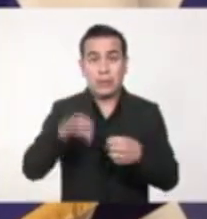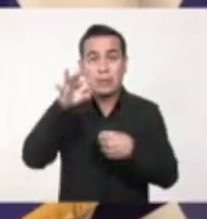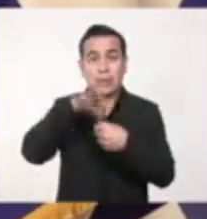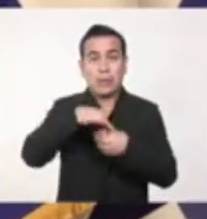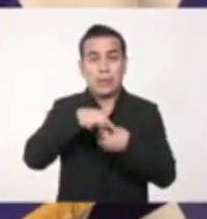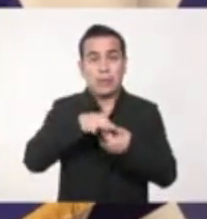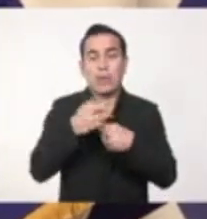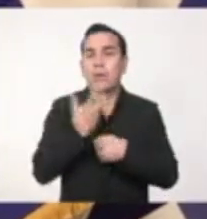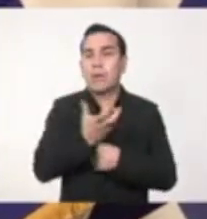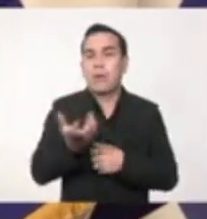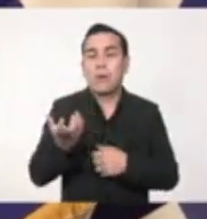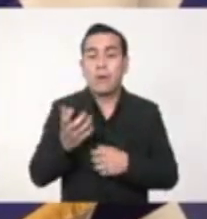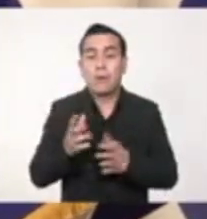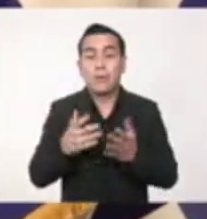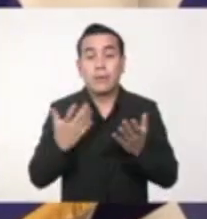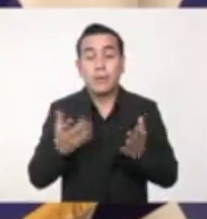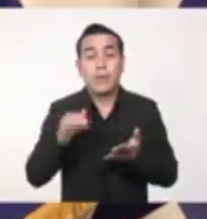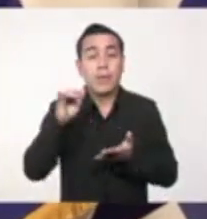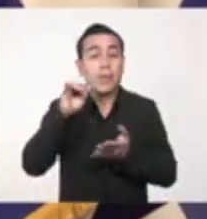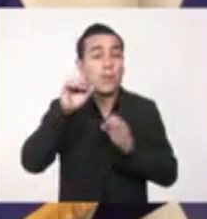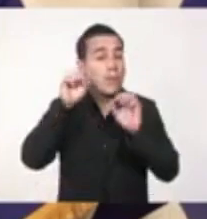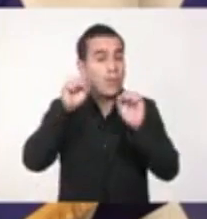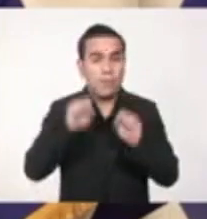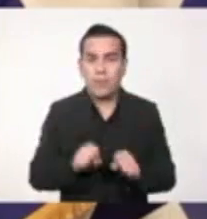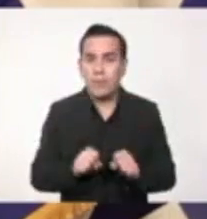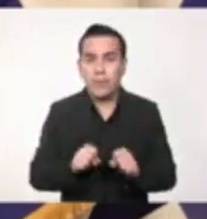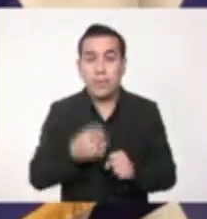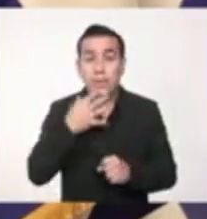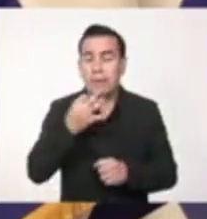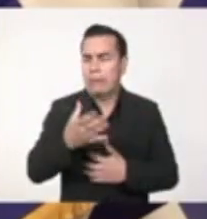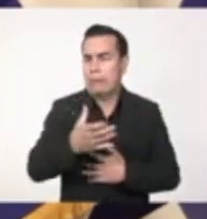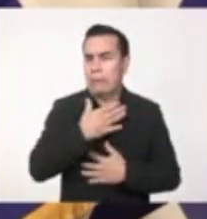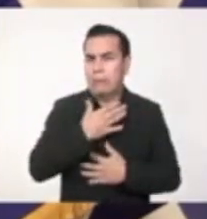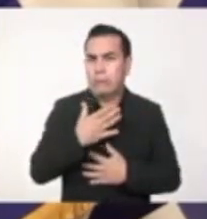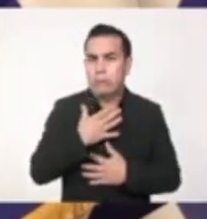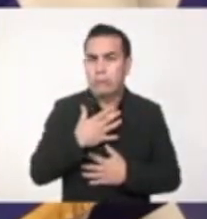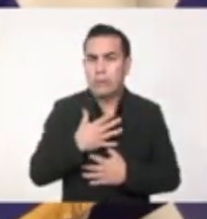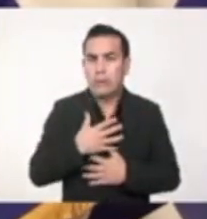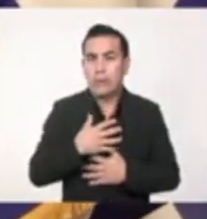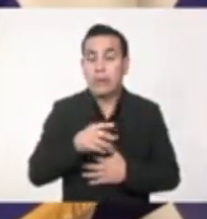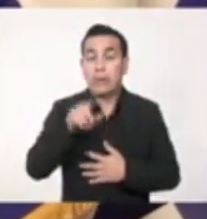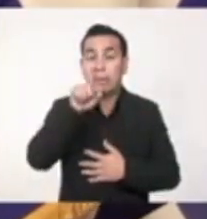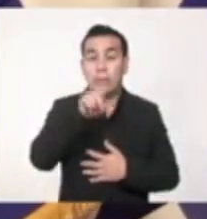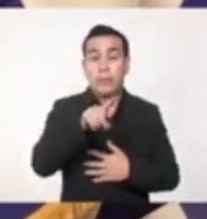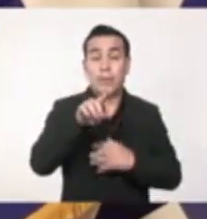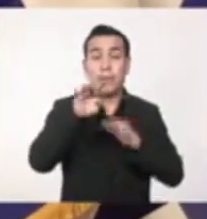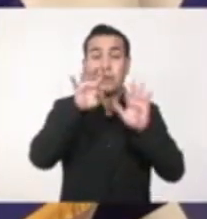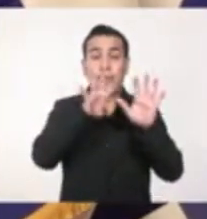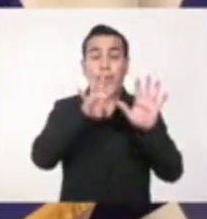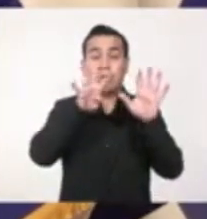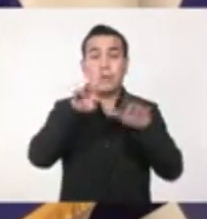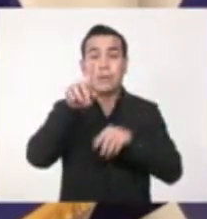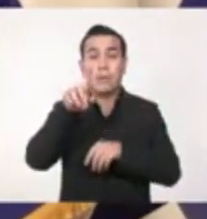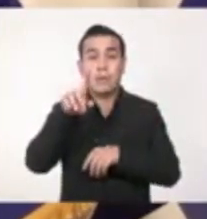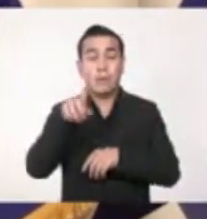waste. It is very difficult to beat the record of a thousand nine hundred and ninety-one to thirty-nine, and it's impossible